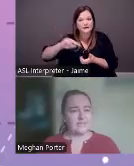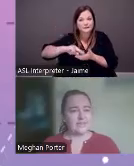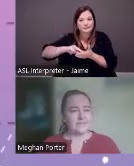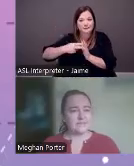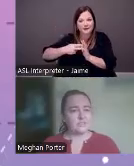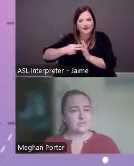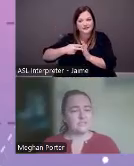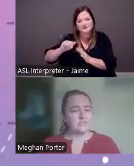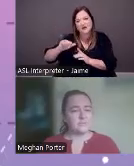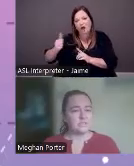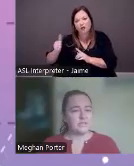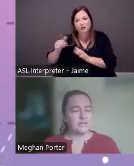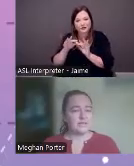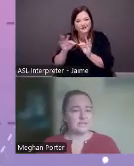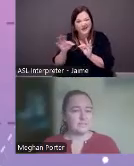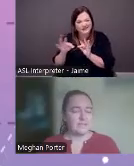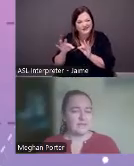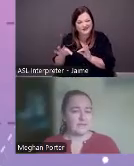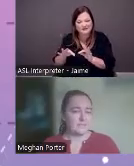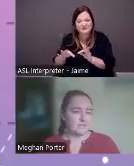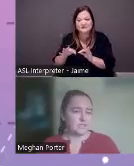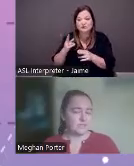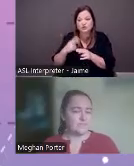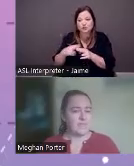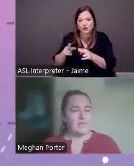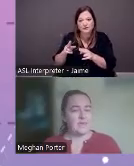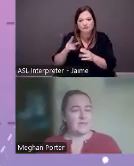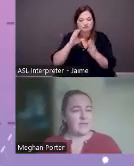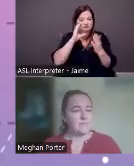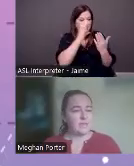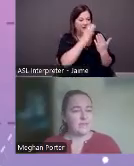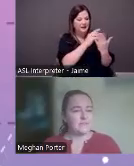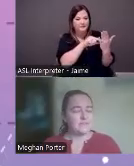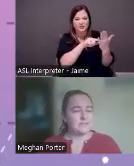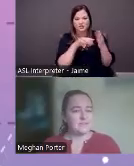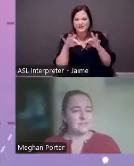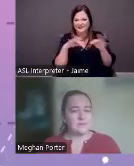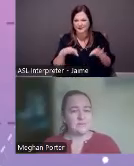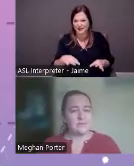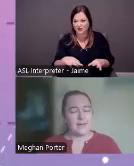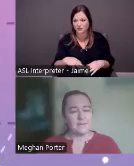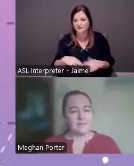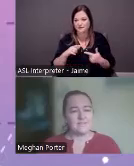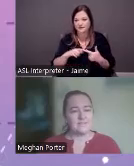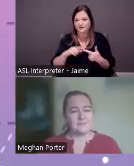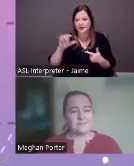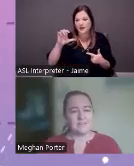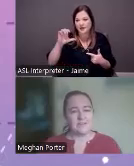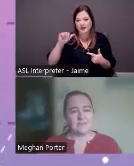and that's a short description explaining an image. Camel case is when you capitalize the first letters